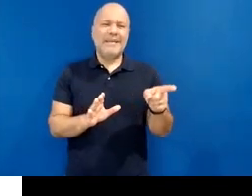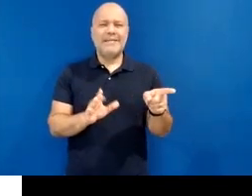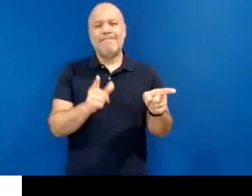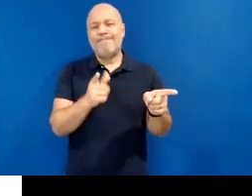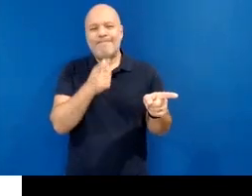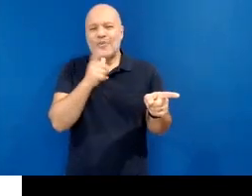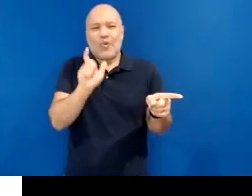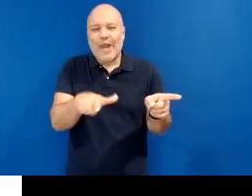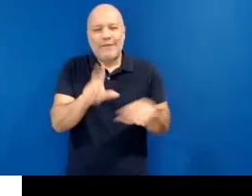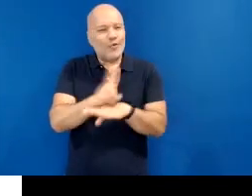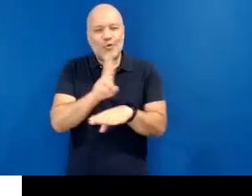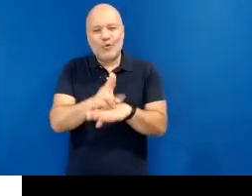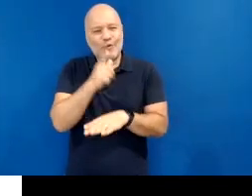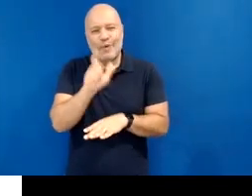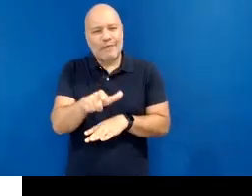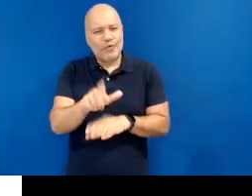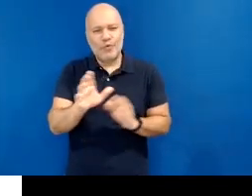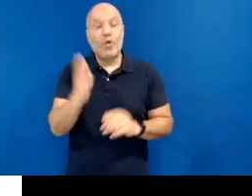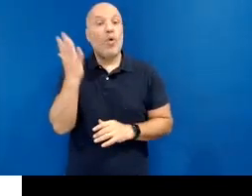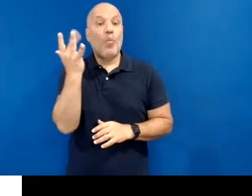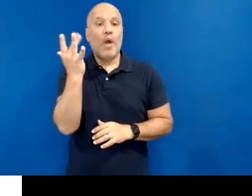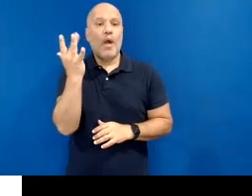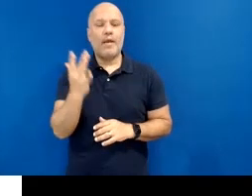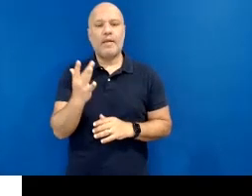because every OER source